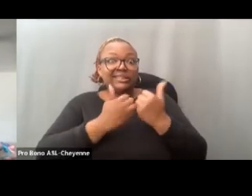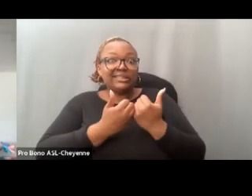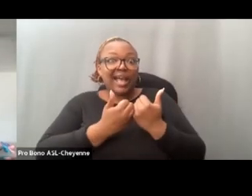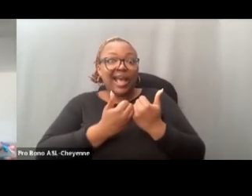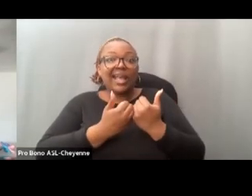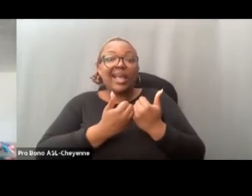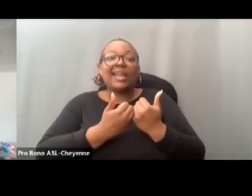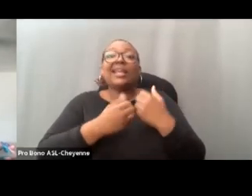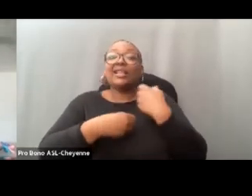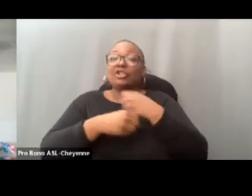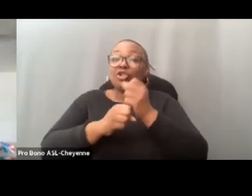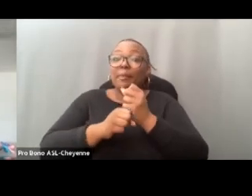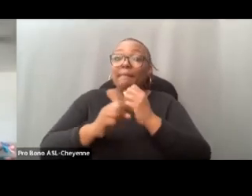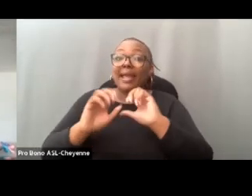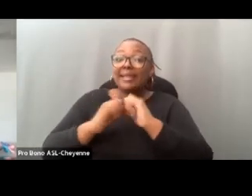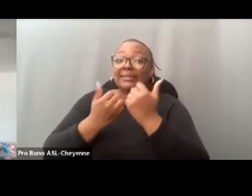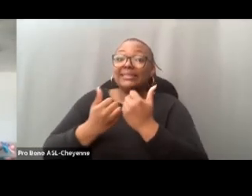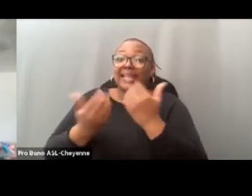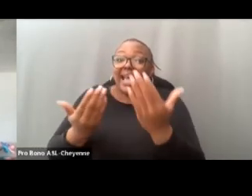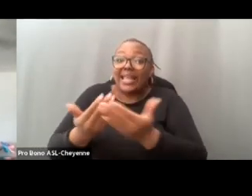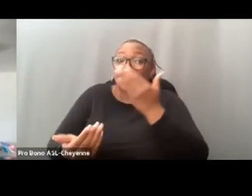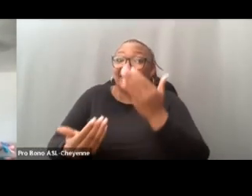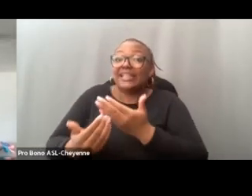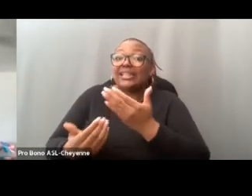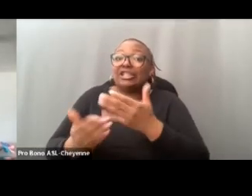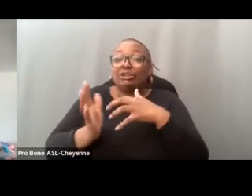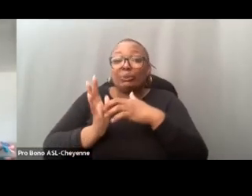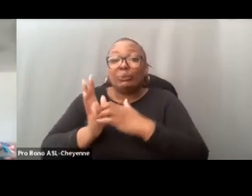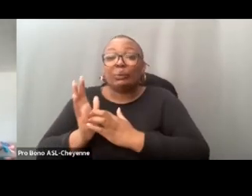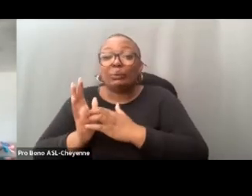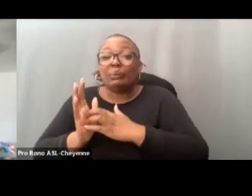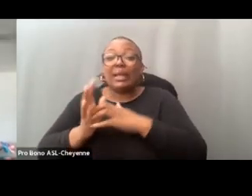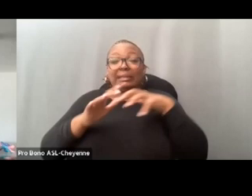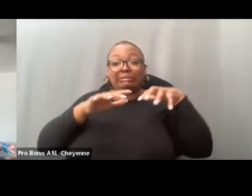to make society easier to dominate,